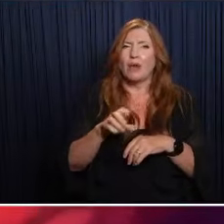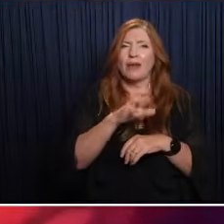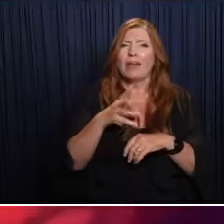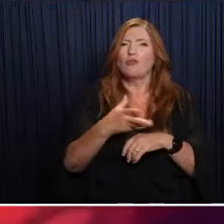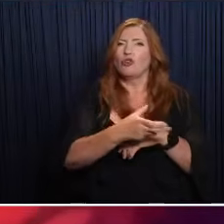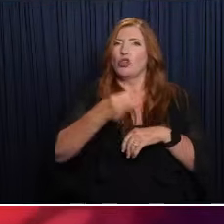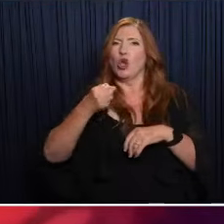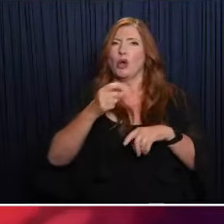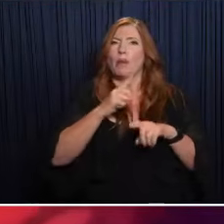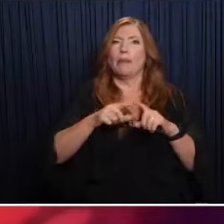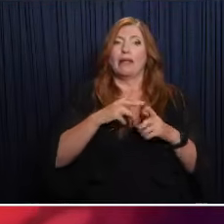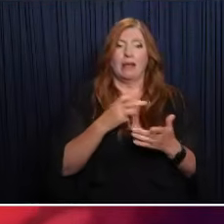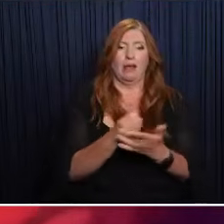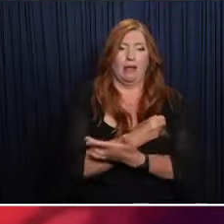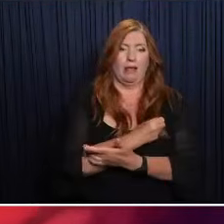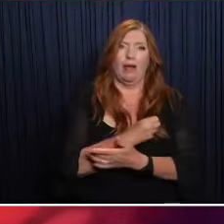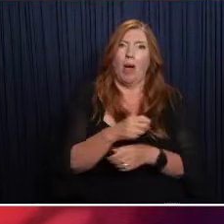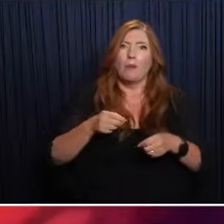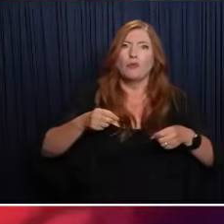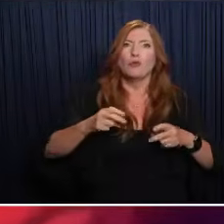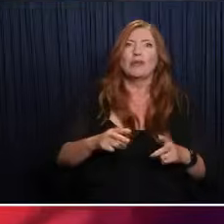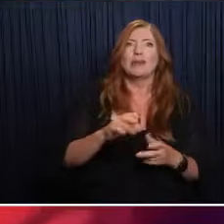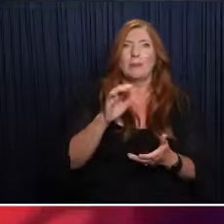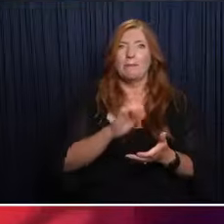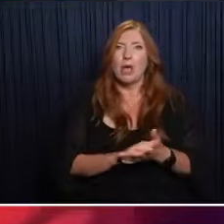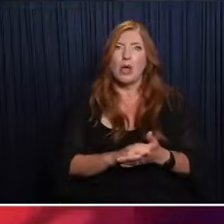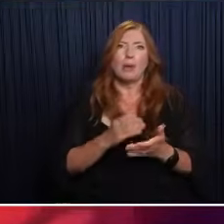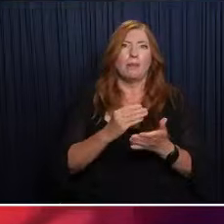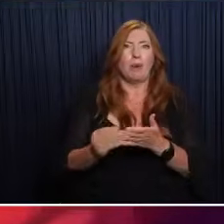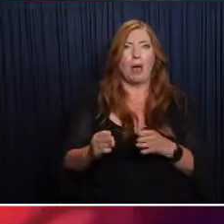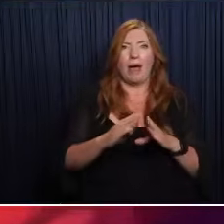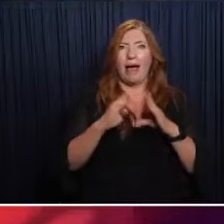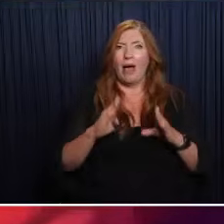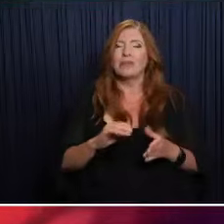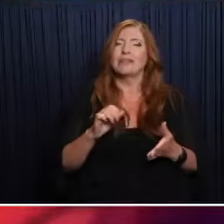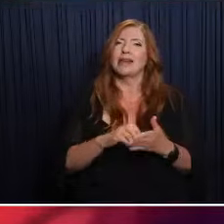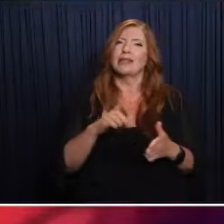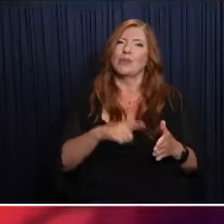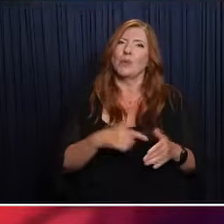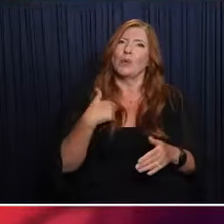HE NEVER WAS ON WELFARE. HE TOOK ADVANTAGE OF THE OPPORTUNITY HE HAD. HE GOT MARRIED.